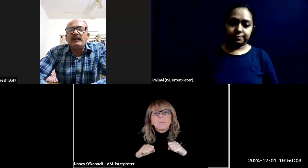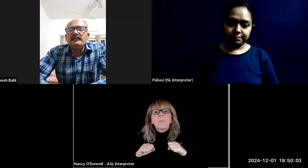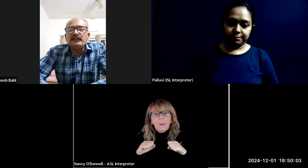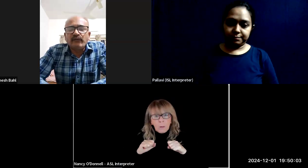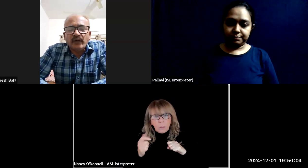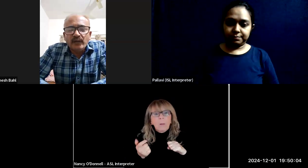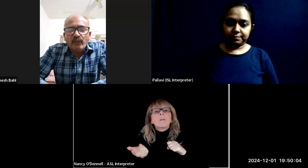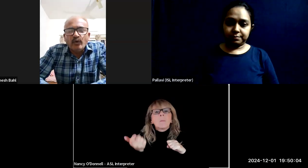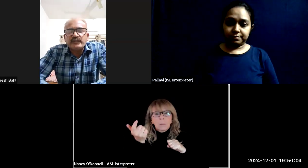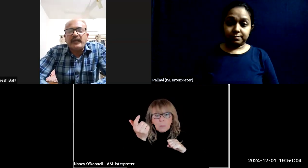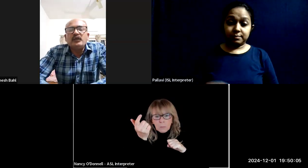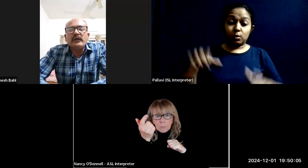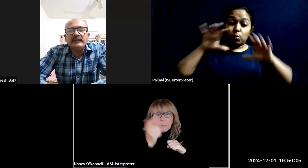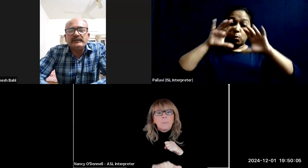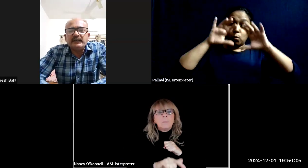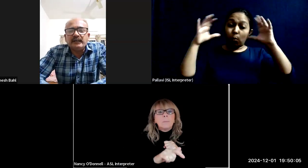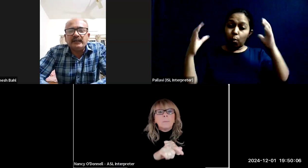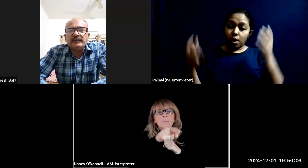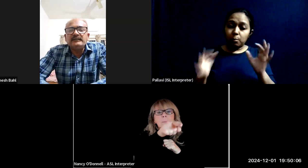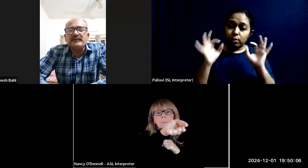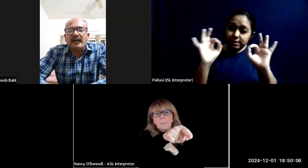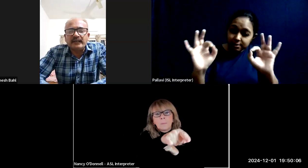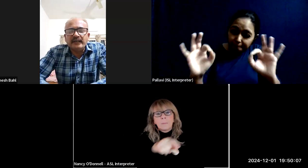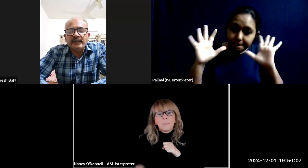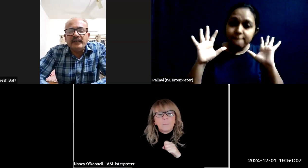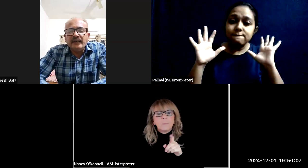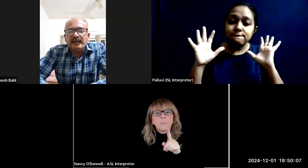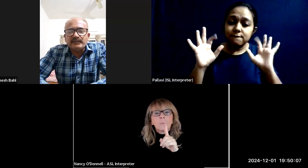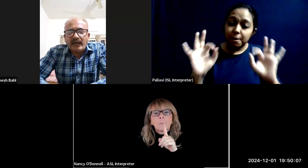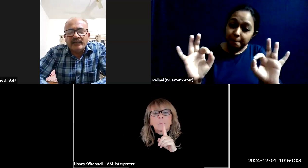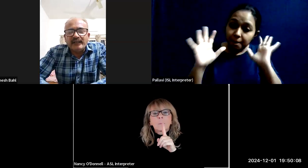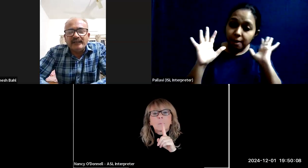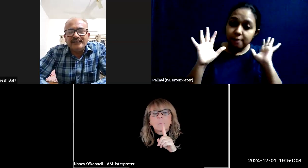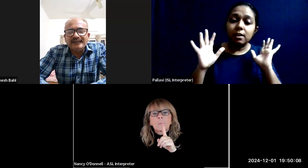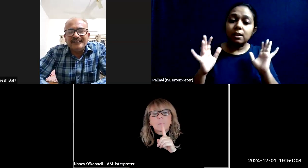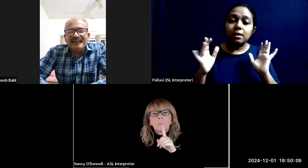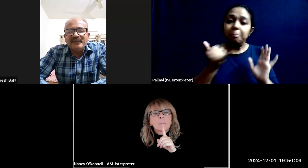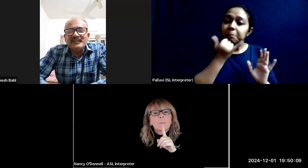It's the world most accurate Saarthi smart cane